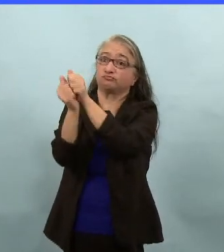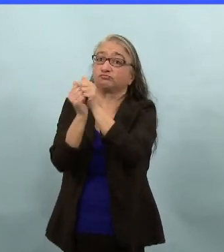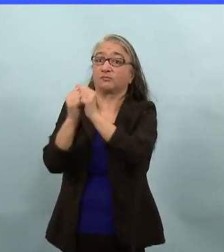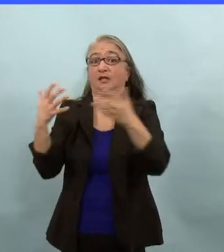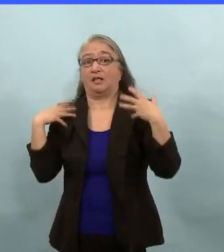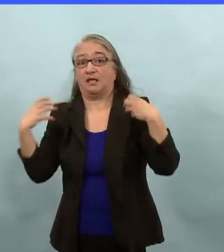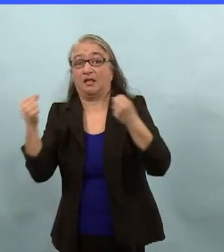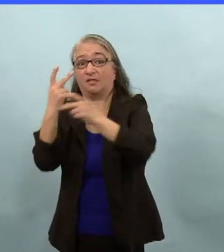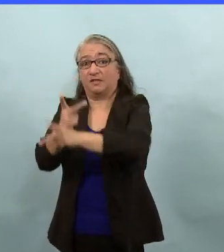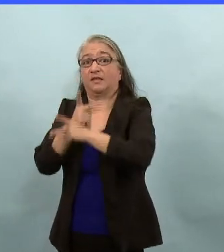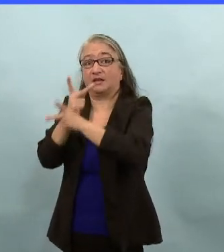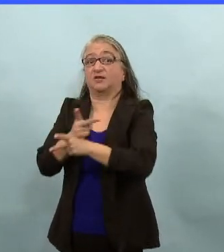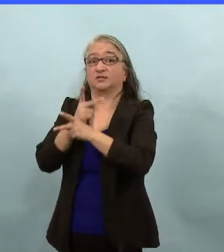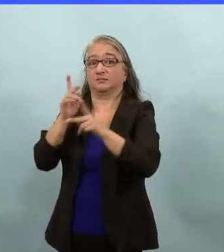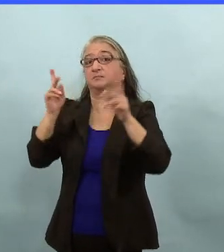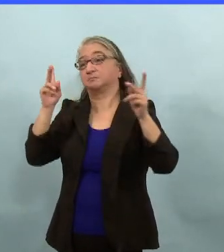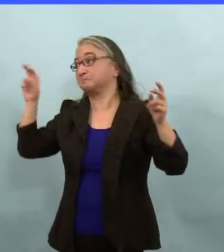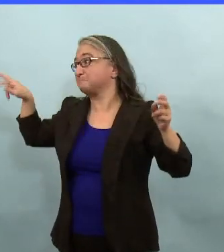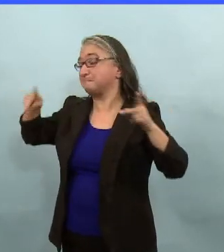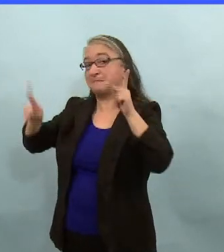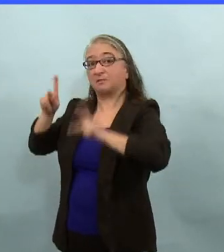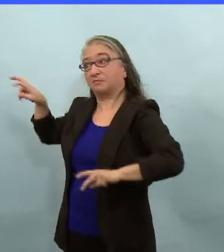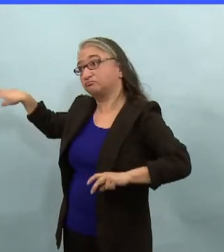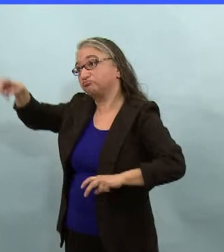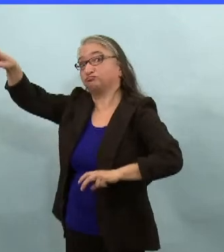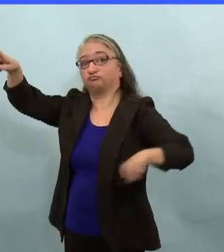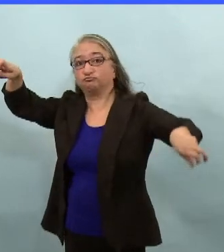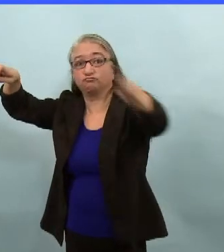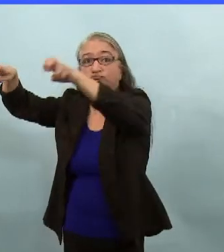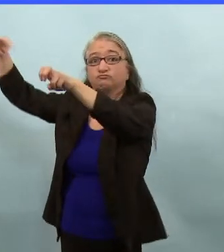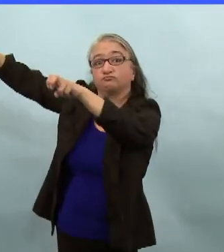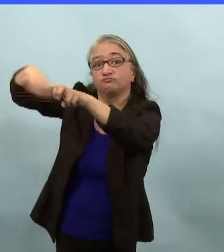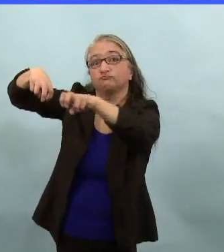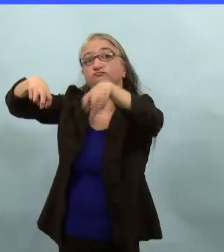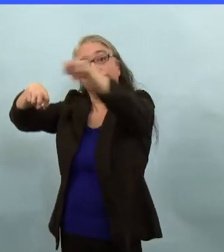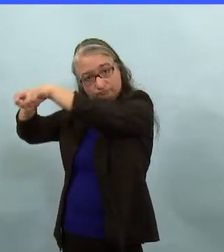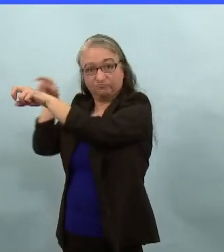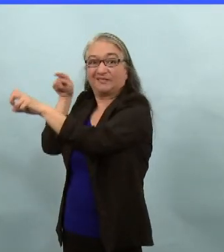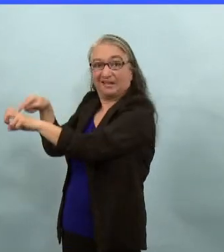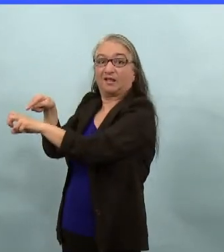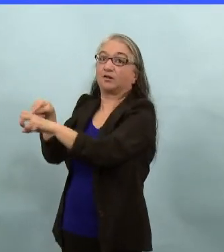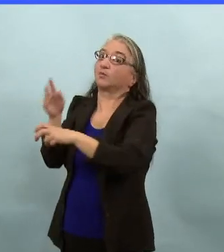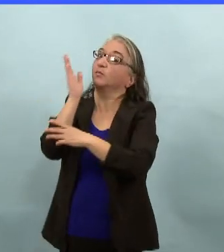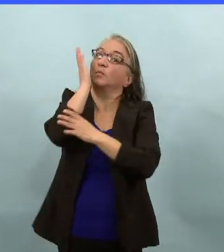redeployed to areas of greatest need and we will continue to do that in the weeks ahead